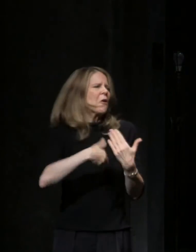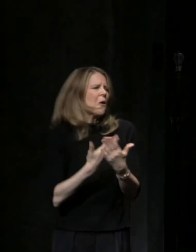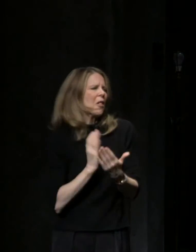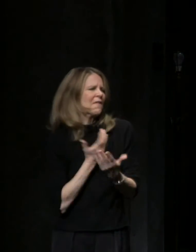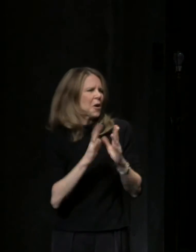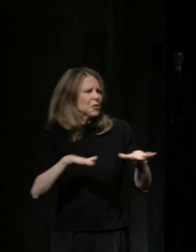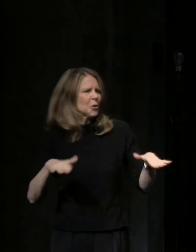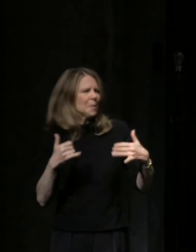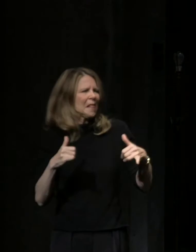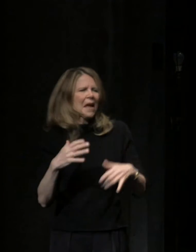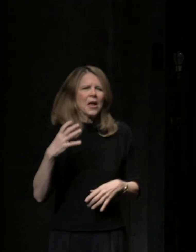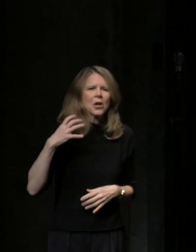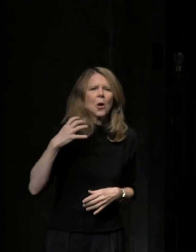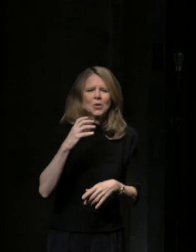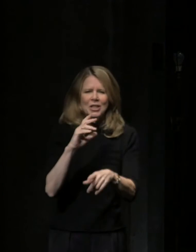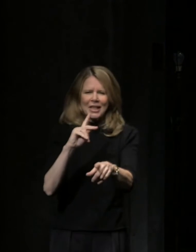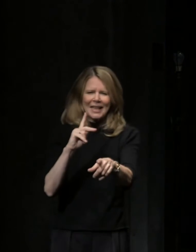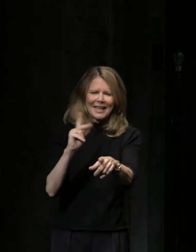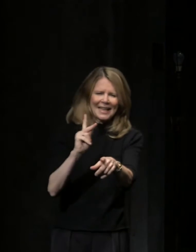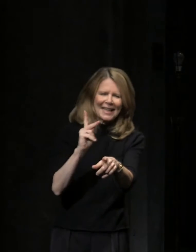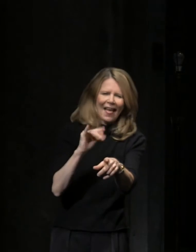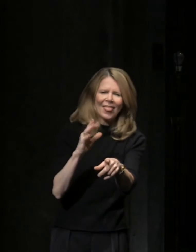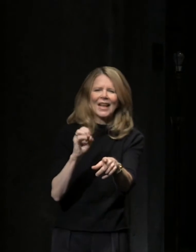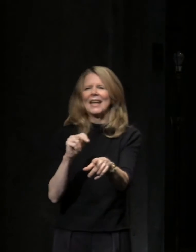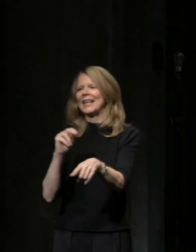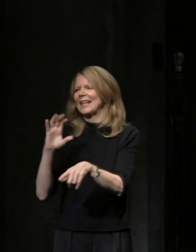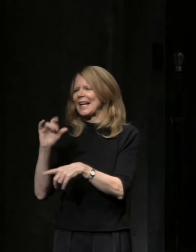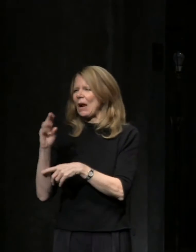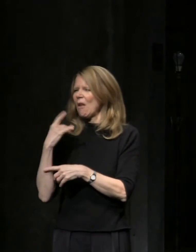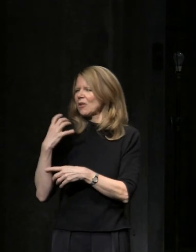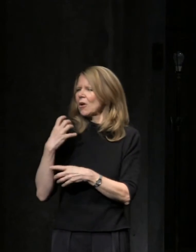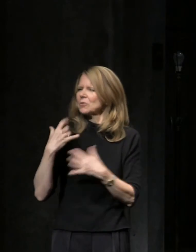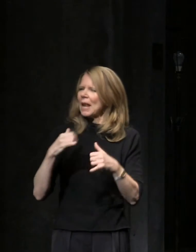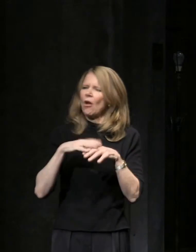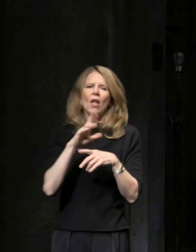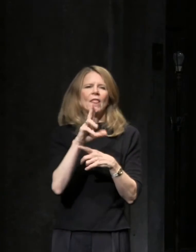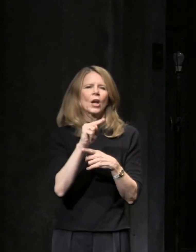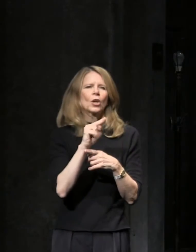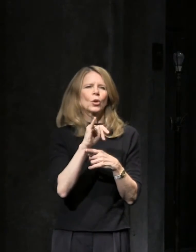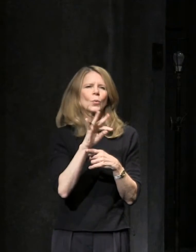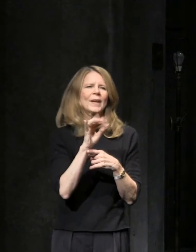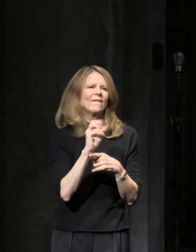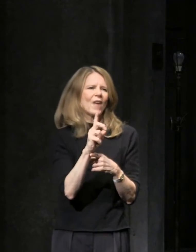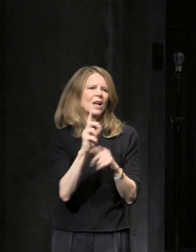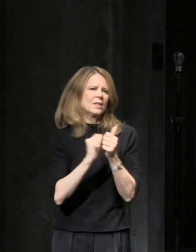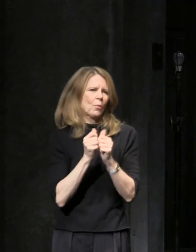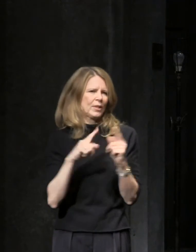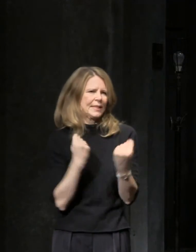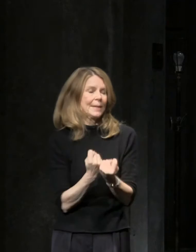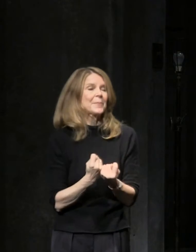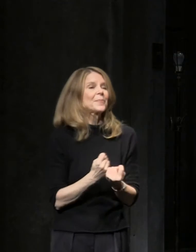team and coached, Kathleen and Caroline. One of my favorite stories came when their brother Sam . . .